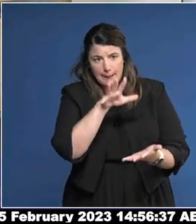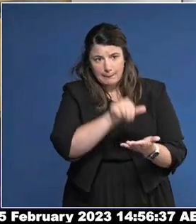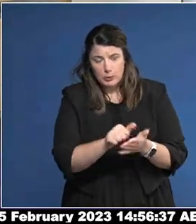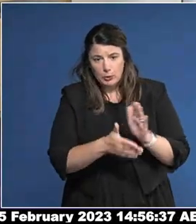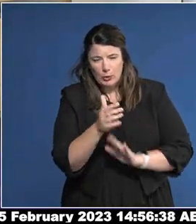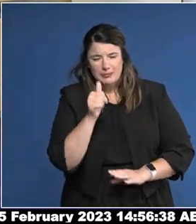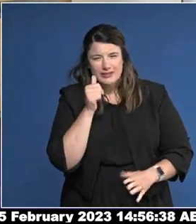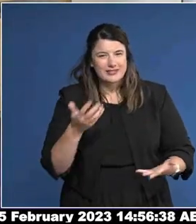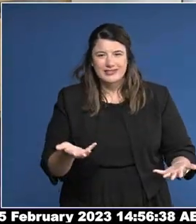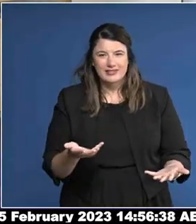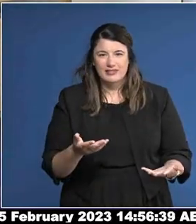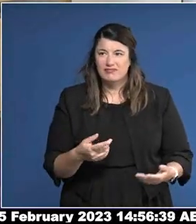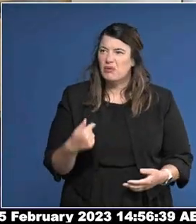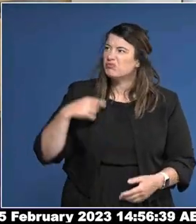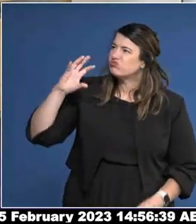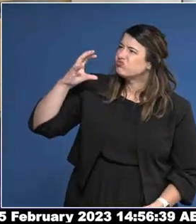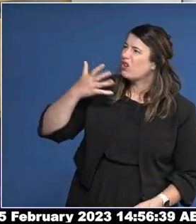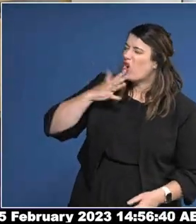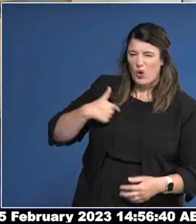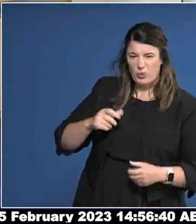a pretty hot day. I need to get down to Bondi." I assume you have taken children to a beach.